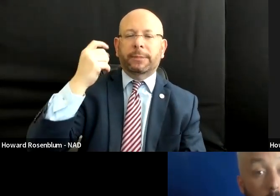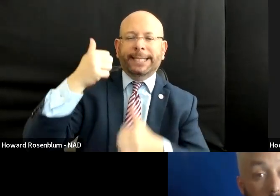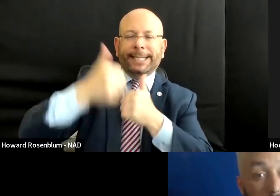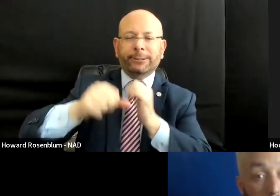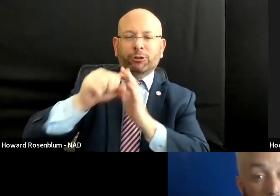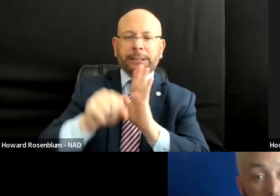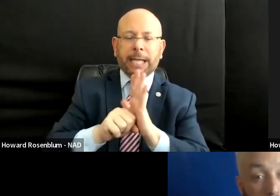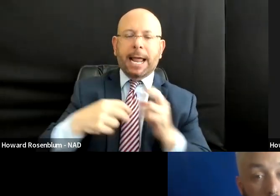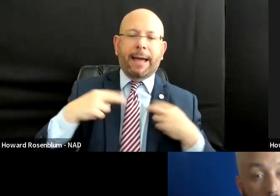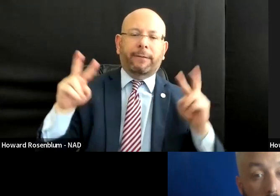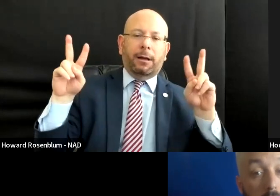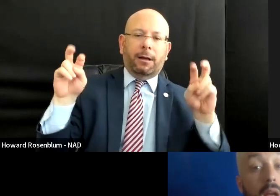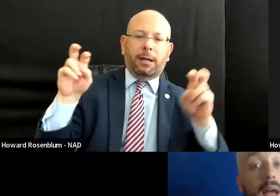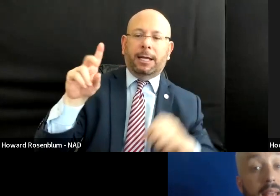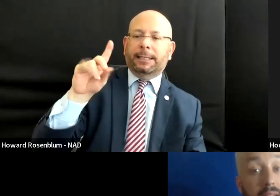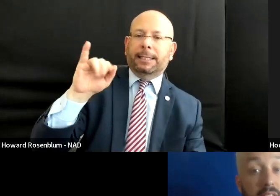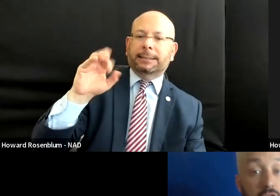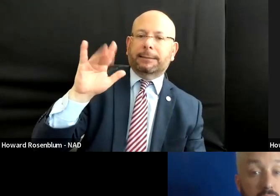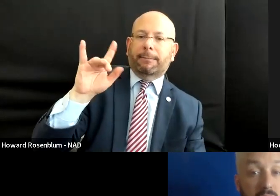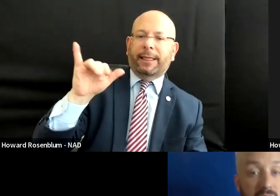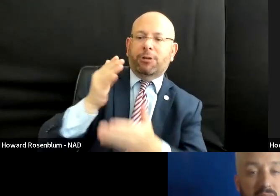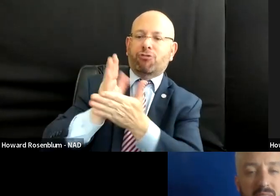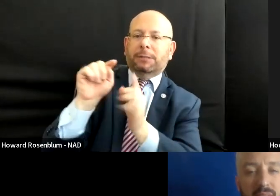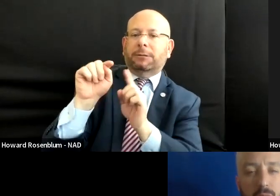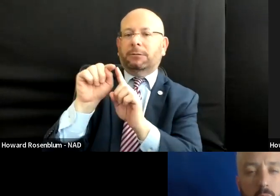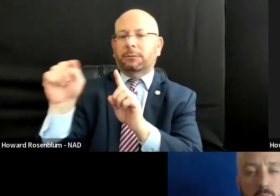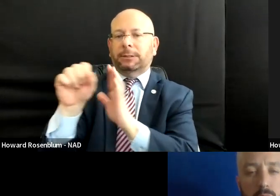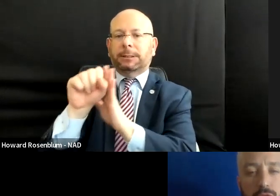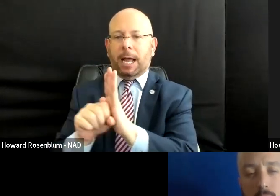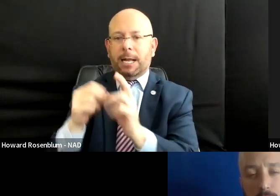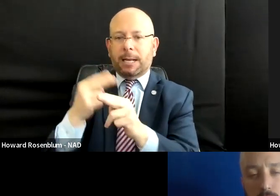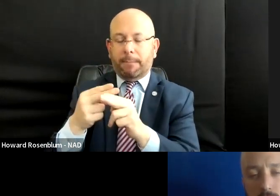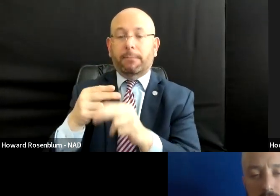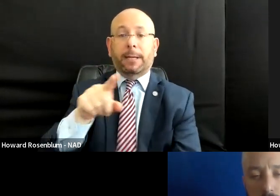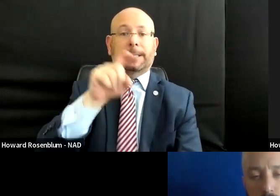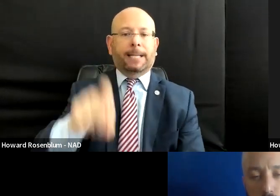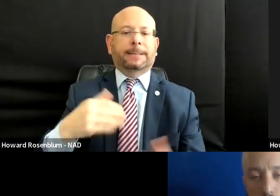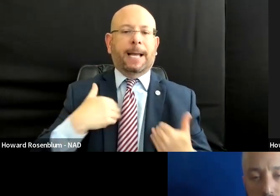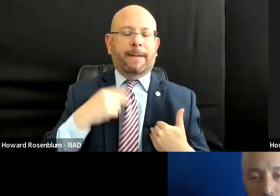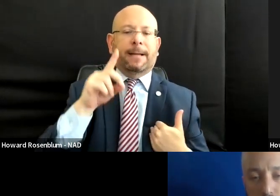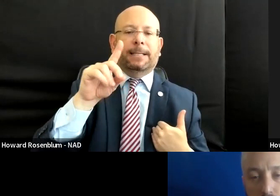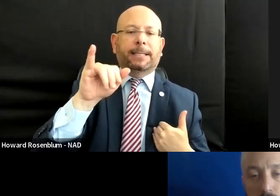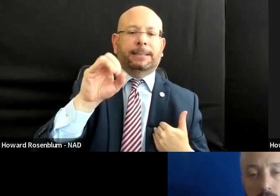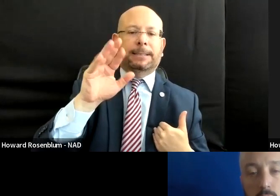we're facing now with COVID and not NAD but disability